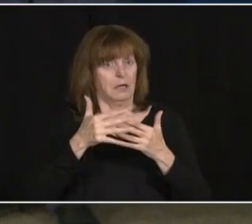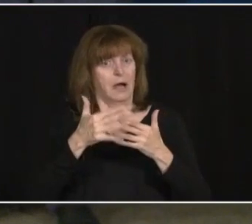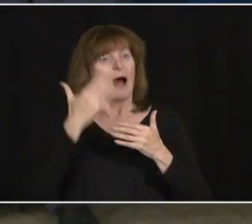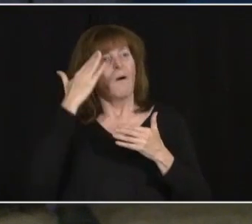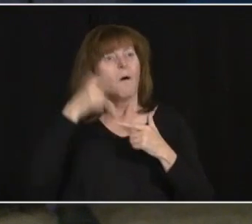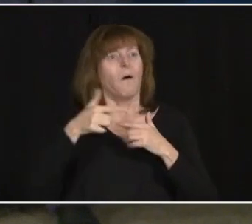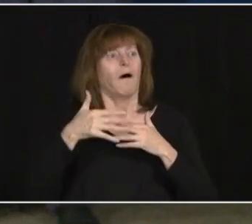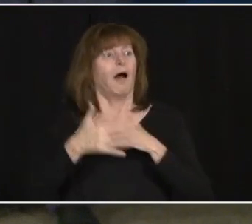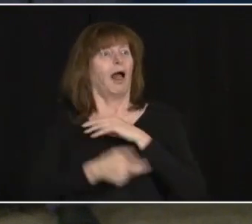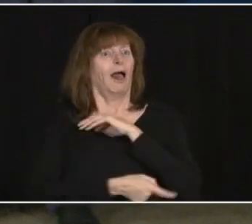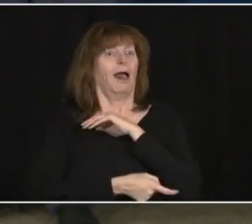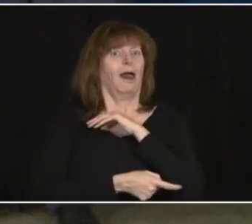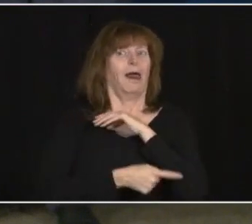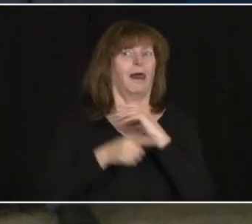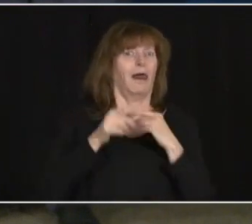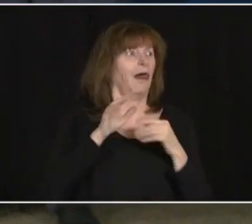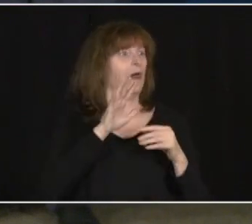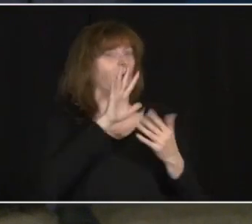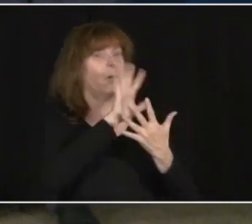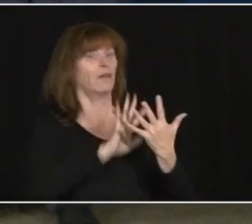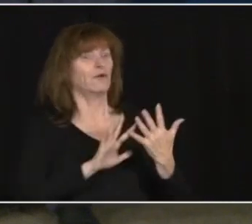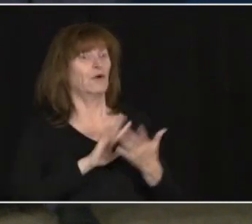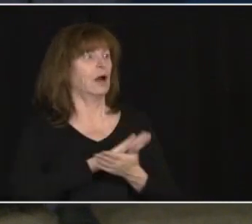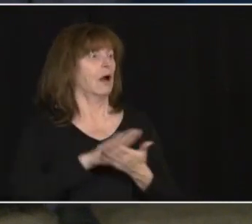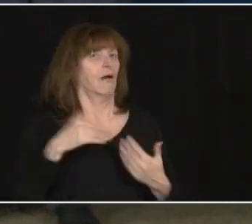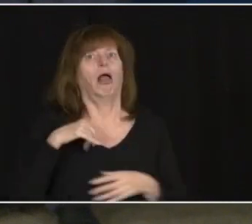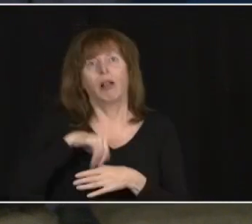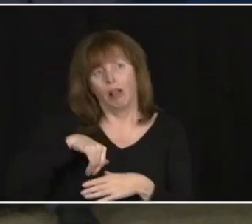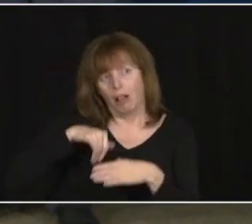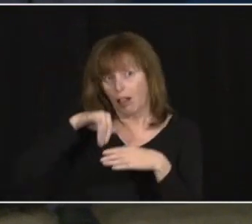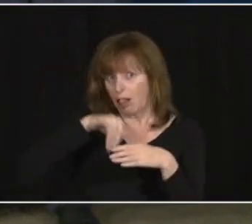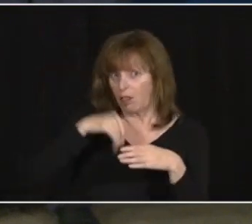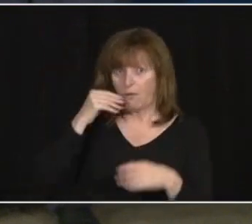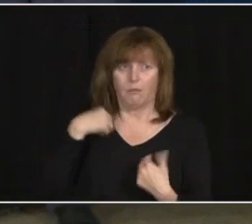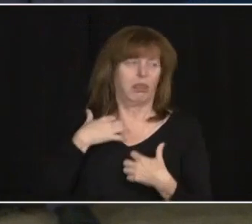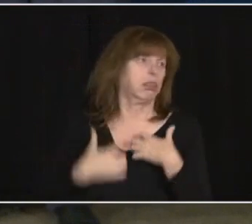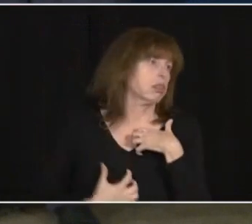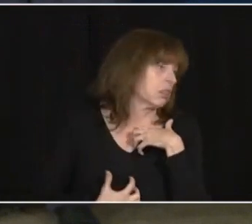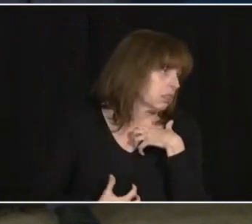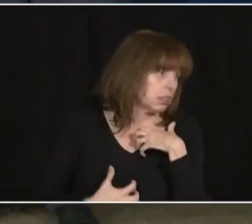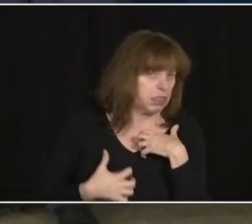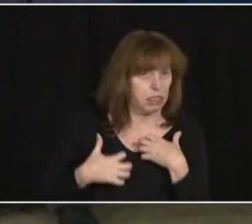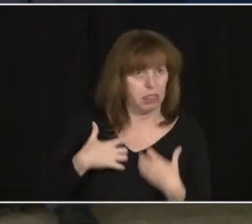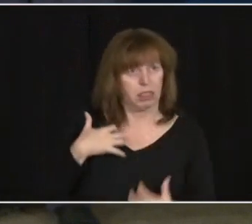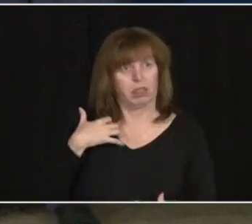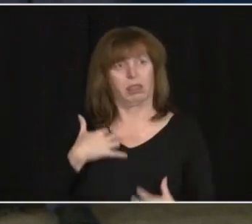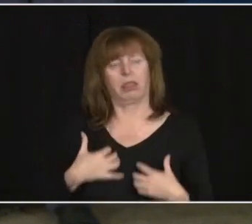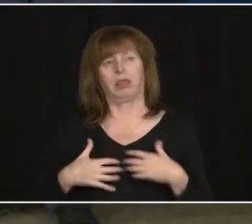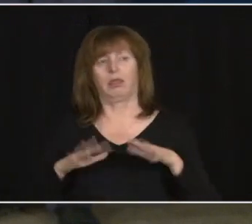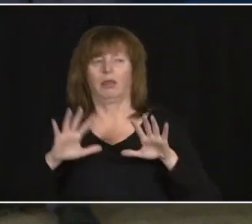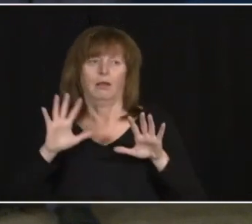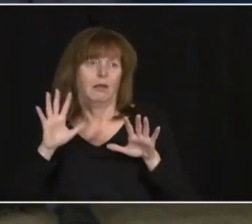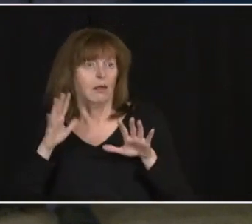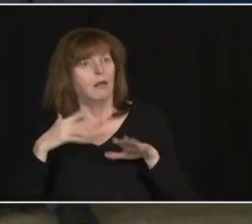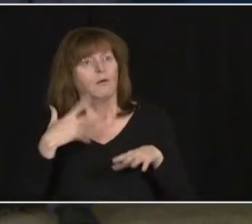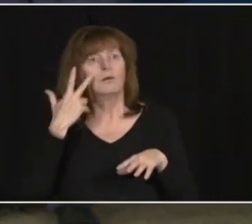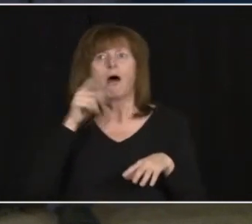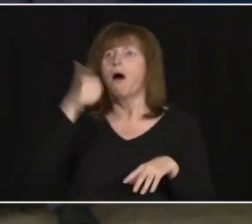ways on us, and as we see other countries begin to loosen the rules and we